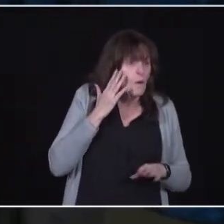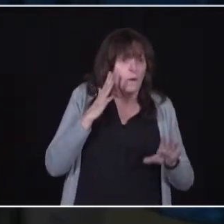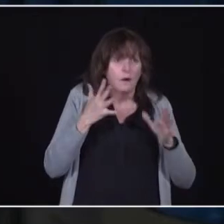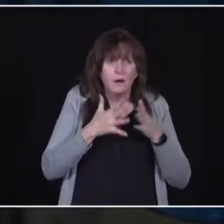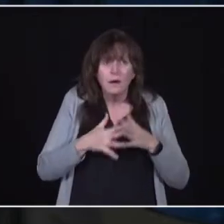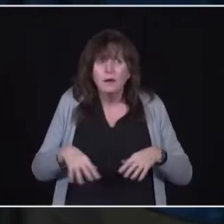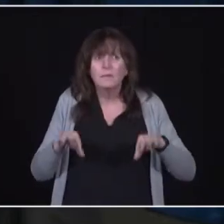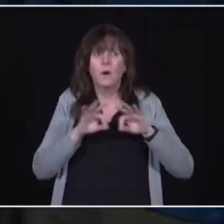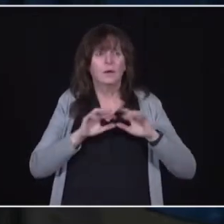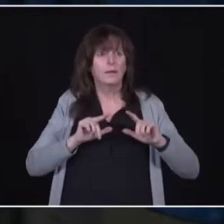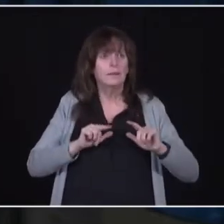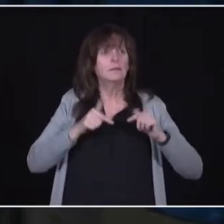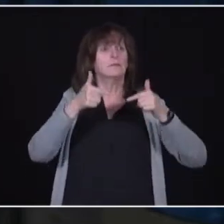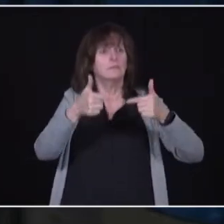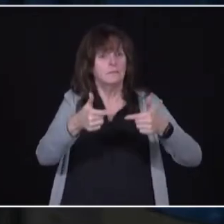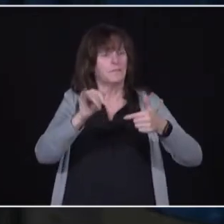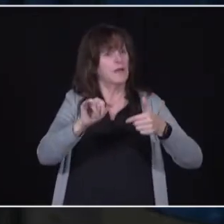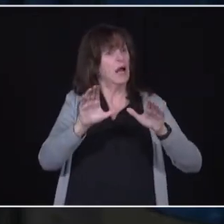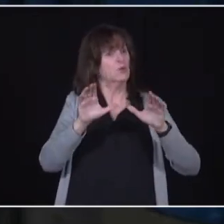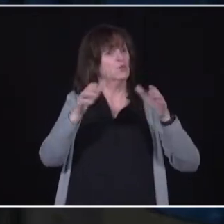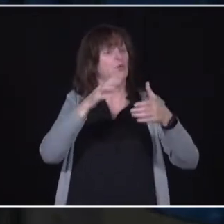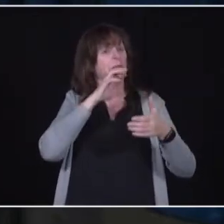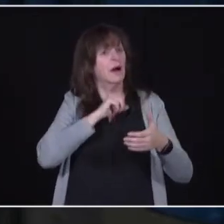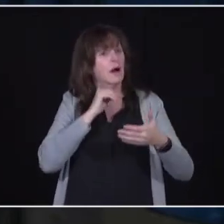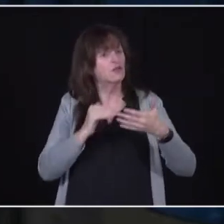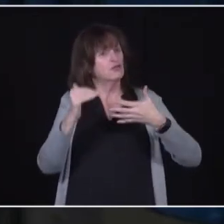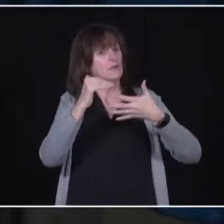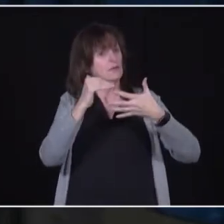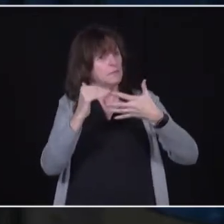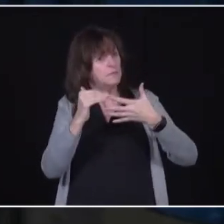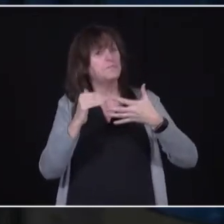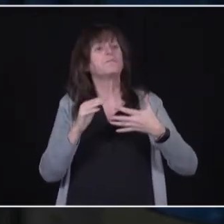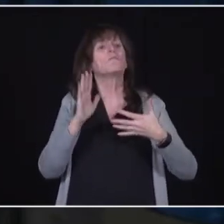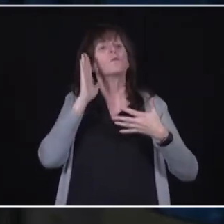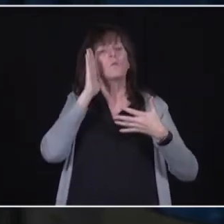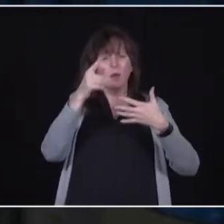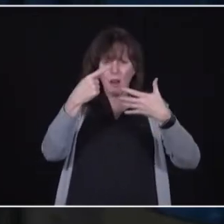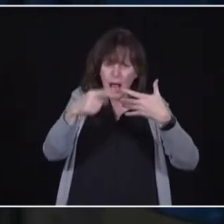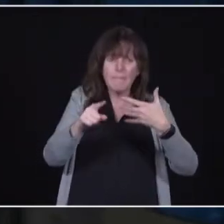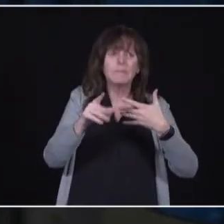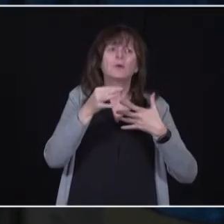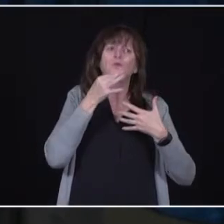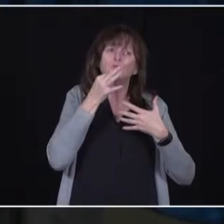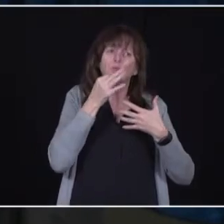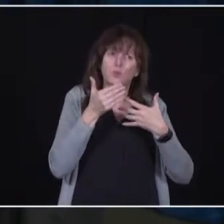But also who are planning with us this process to get out to the next groups and